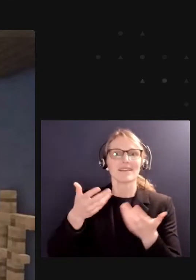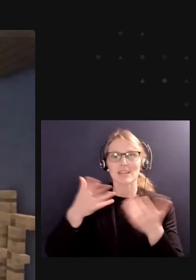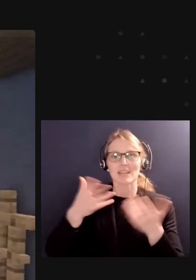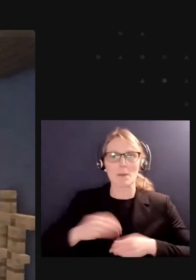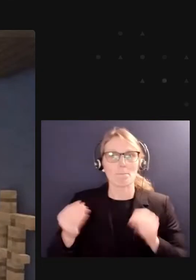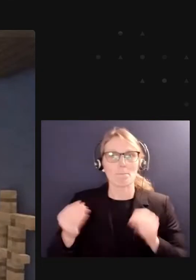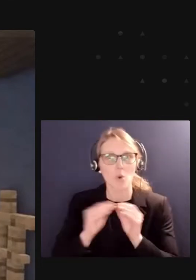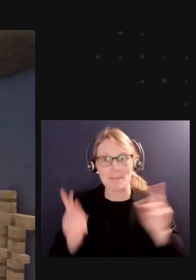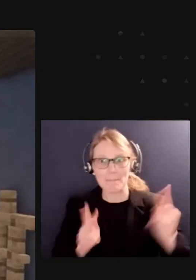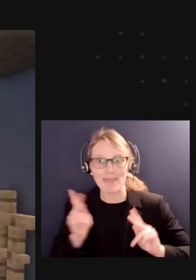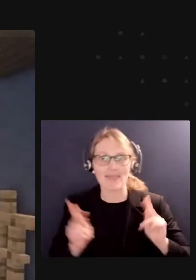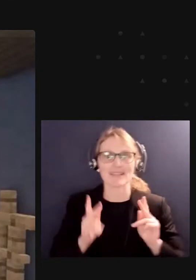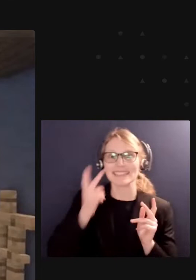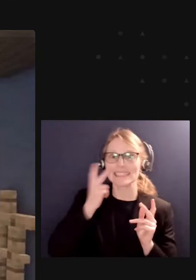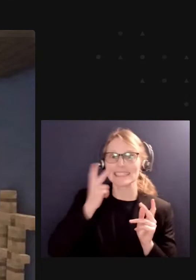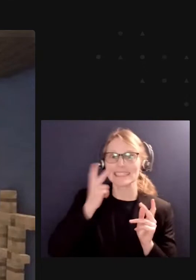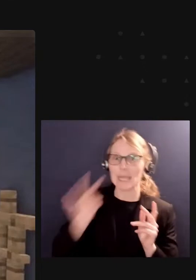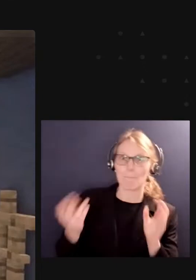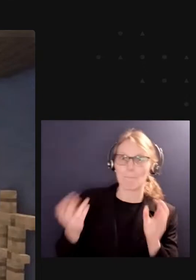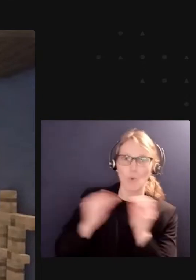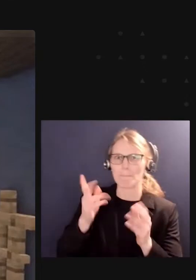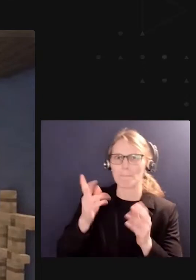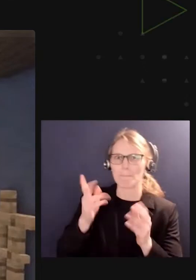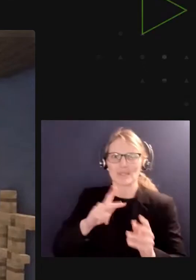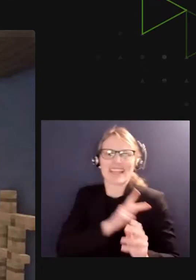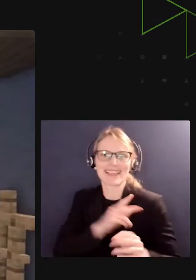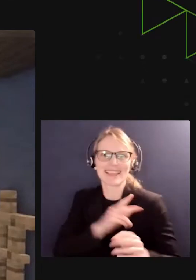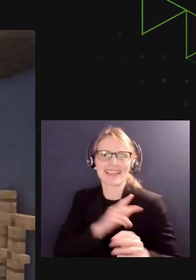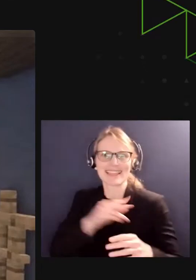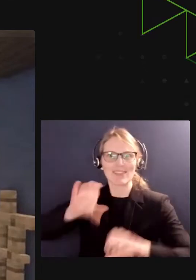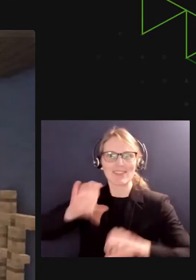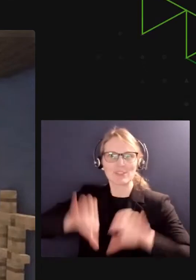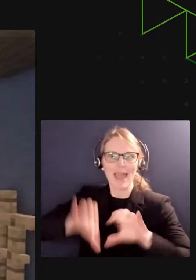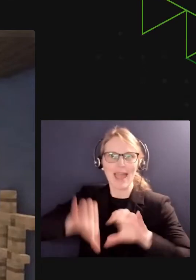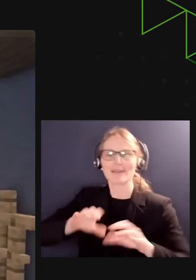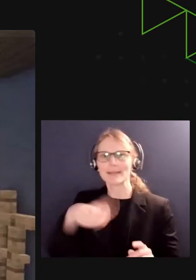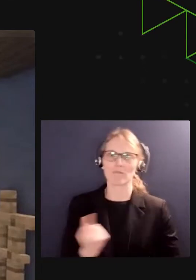instead of just one voice in the room. And I'm also really hopeful that our ongoing commitment